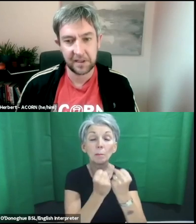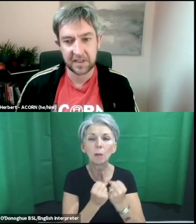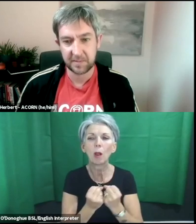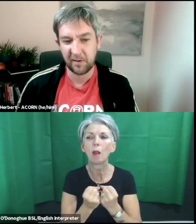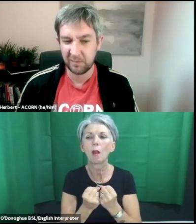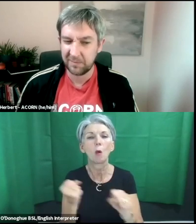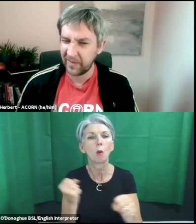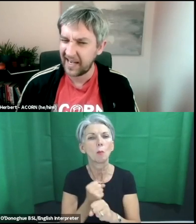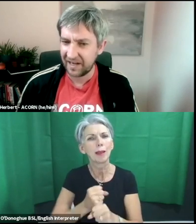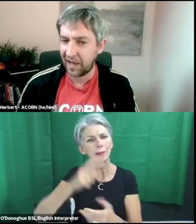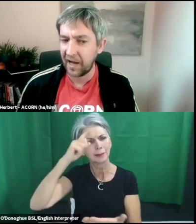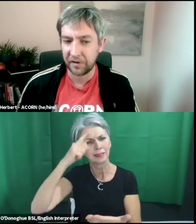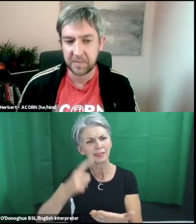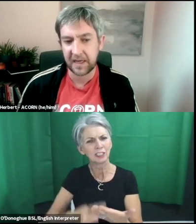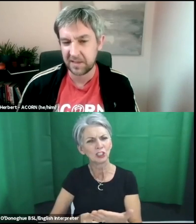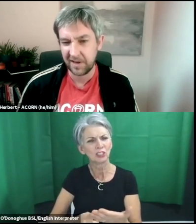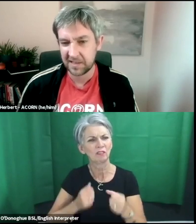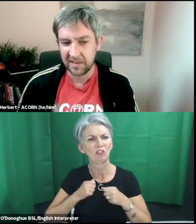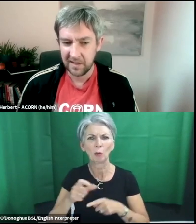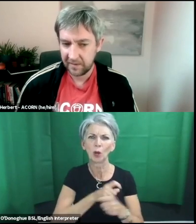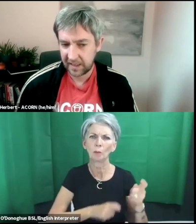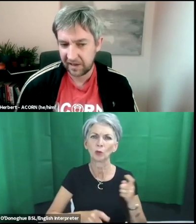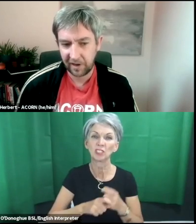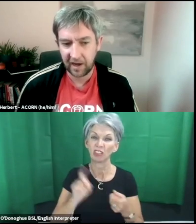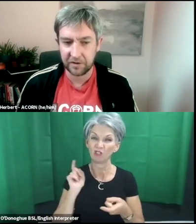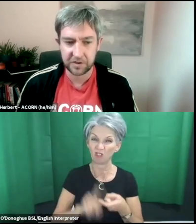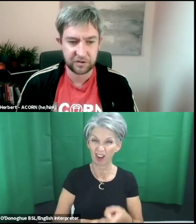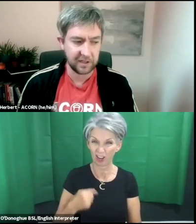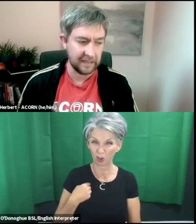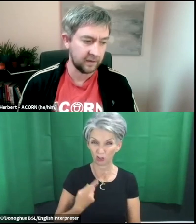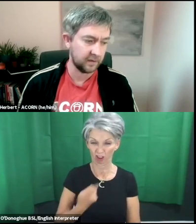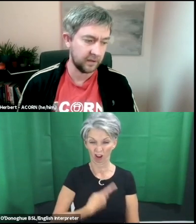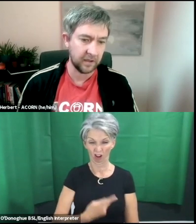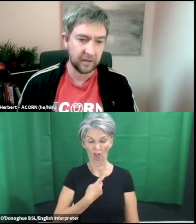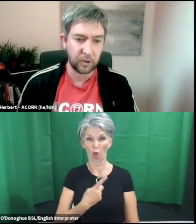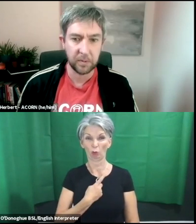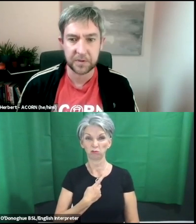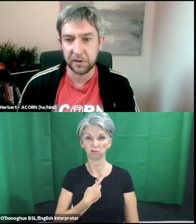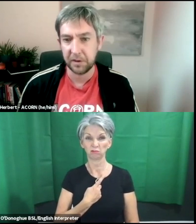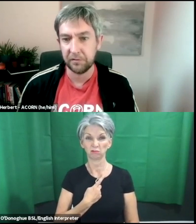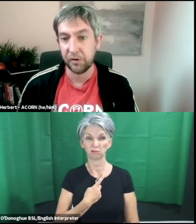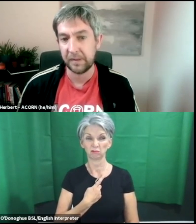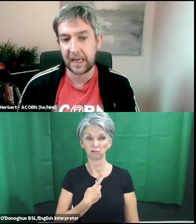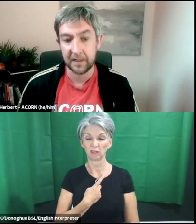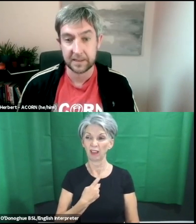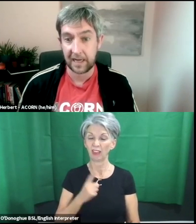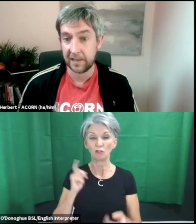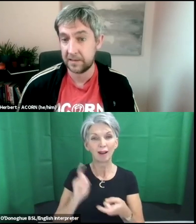communities, these powerful people, they rely on us being atomised. They rely on us treating the problems that we run up against